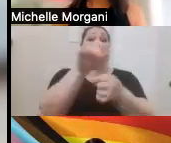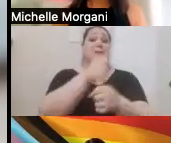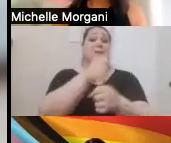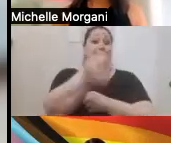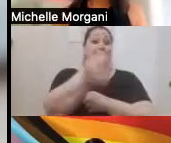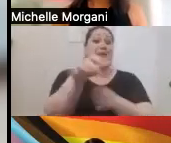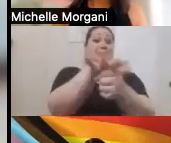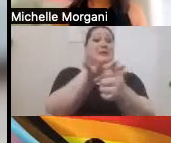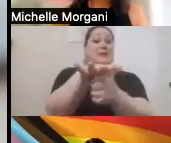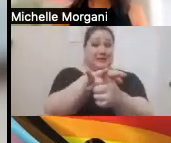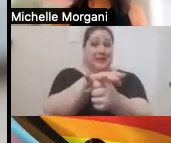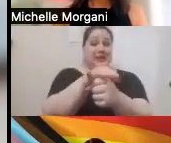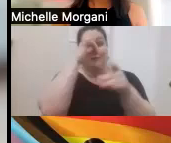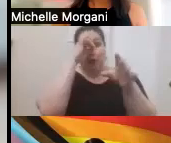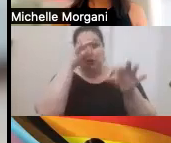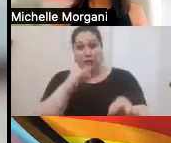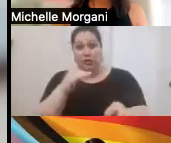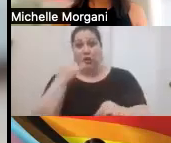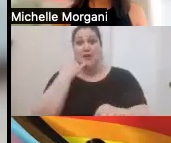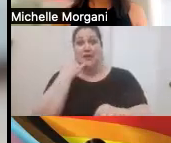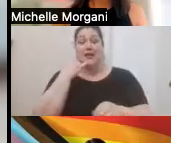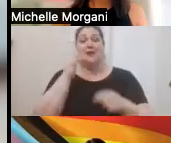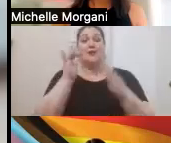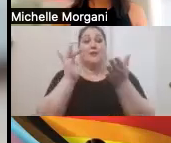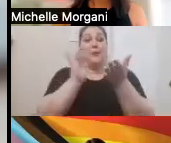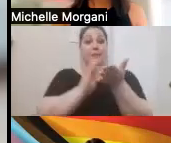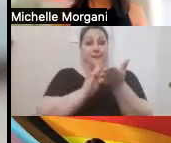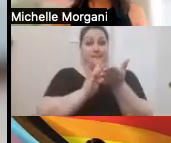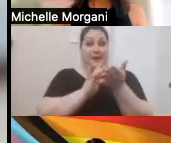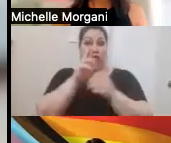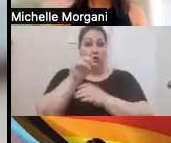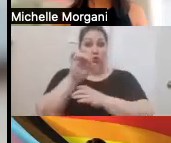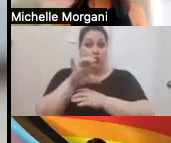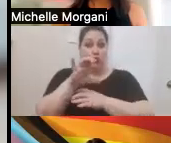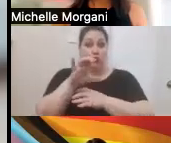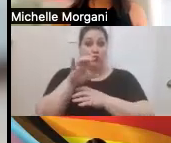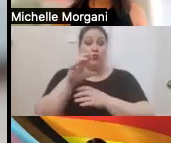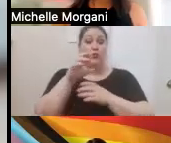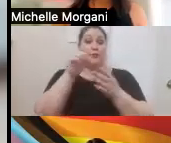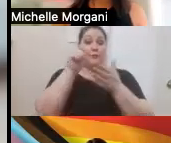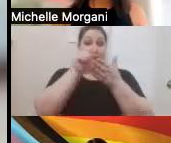the medical record system will work with whatever technology is being used.